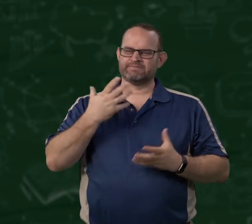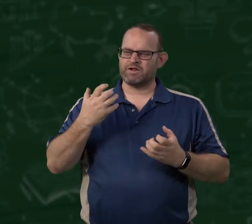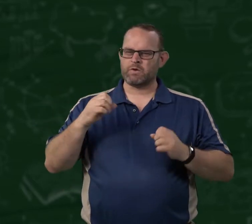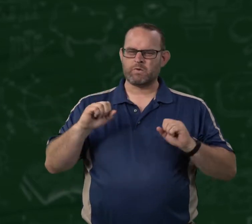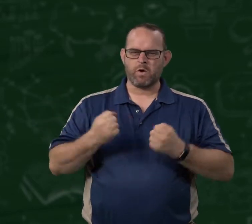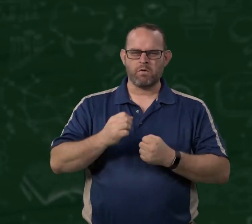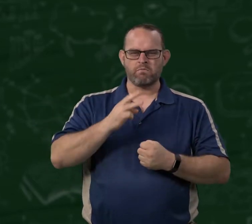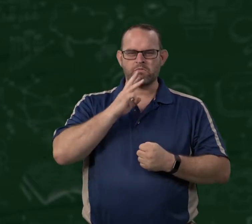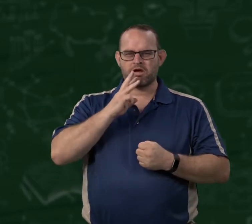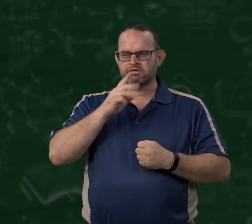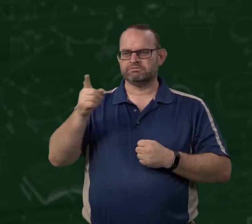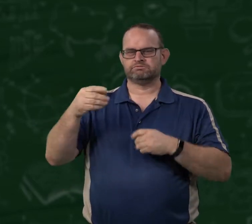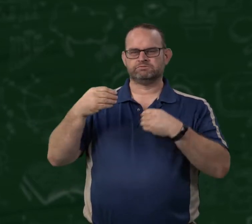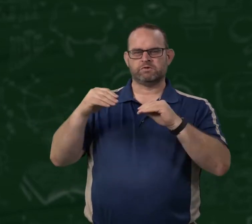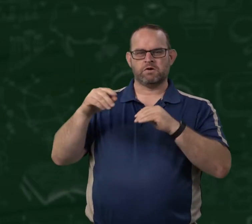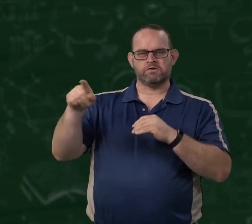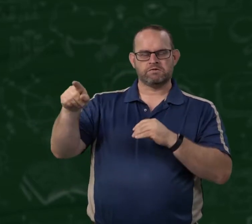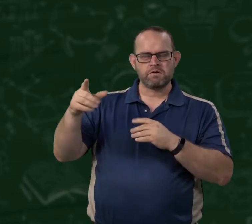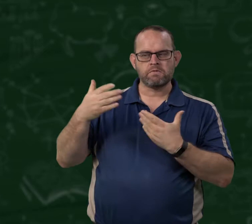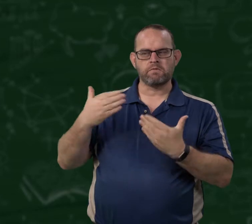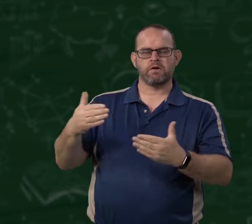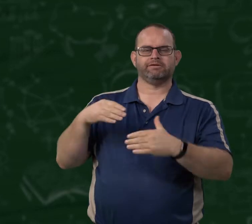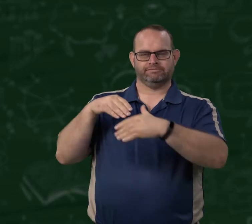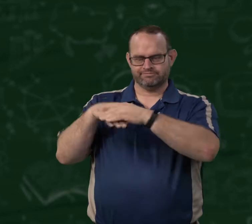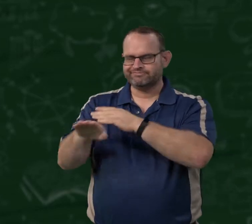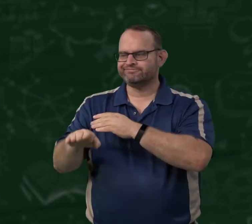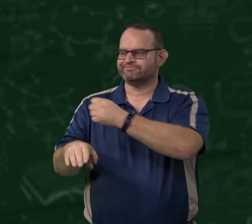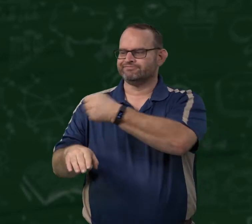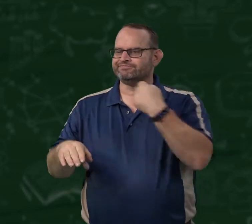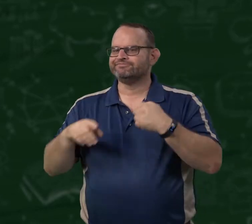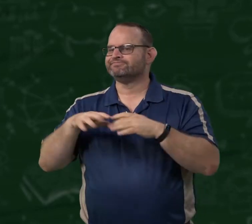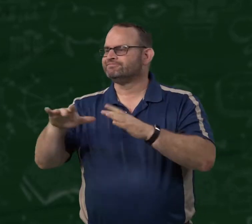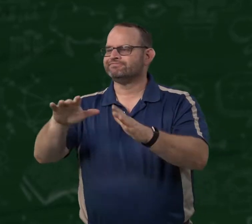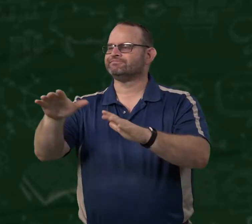You decide to go to the store to get something to drink.